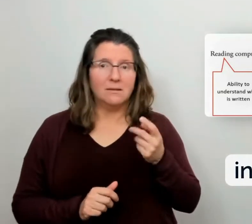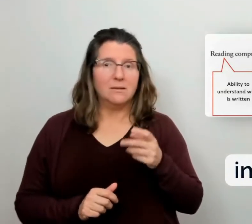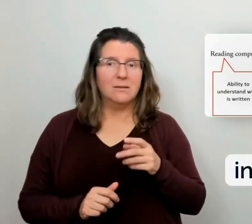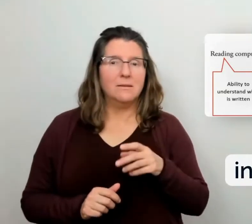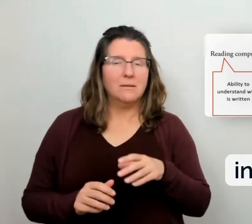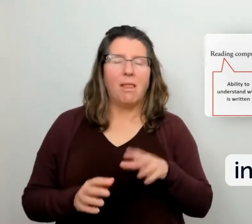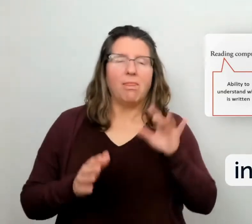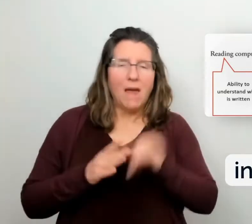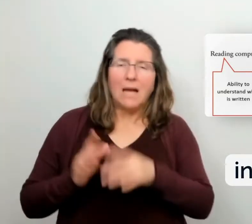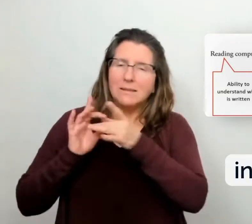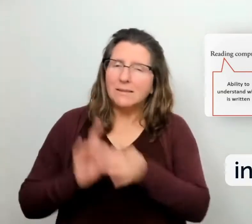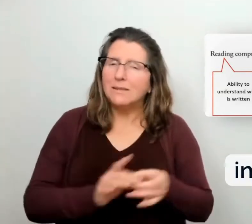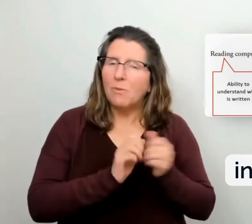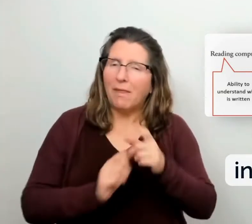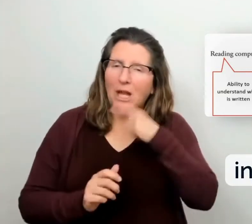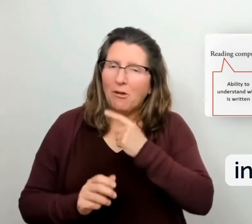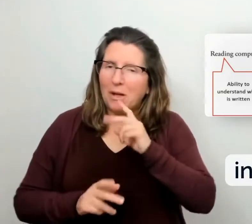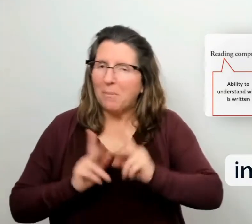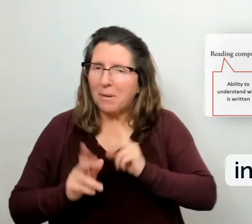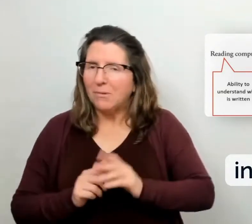Of course this formula assumes that the student is hearing.